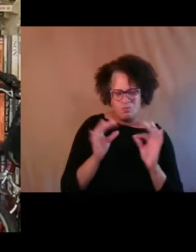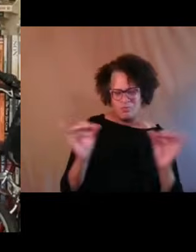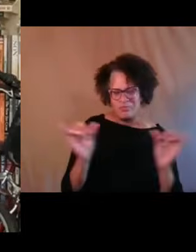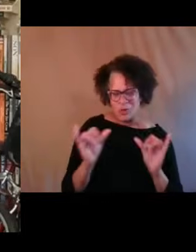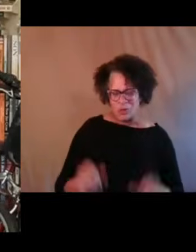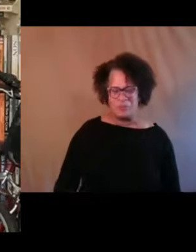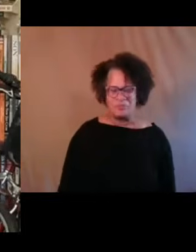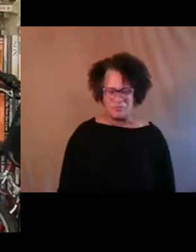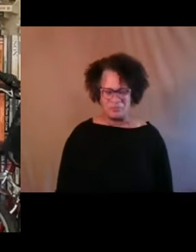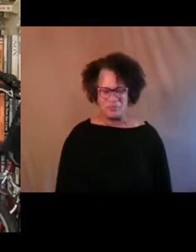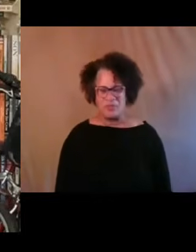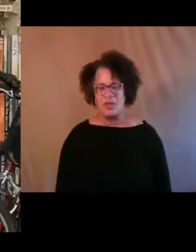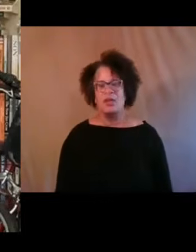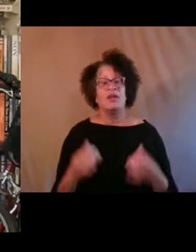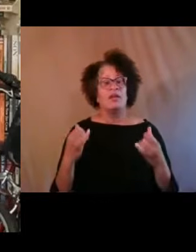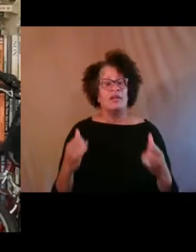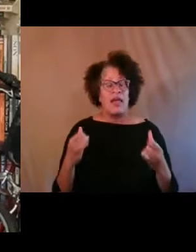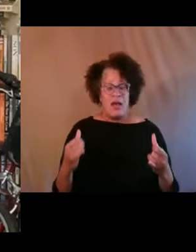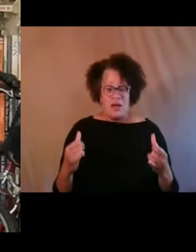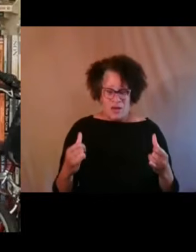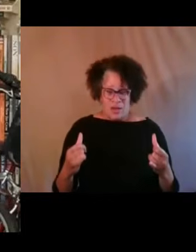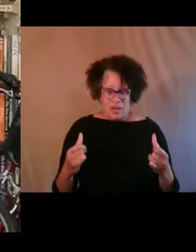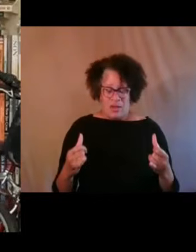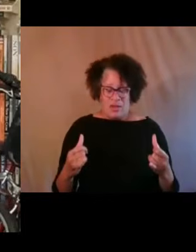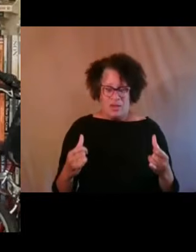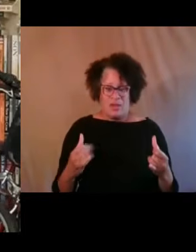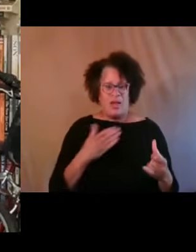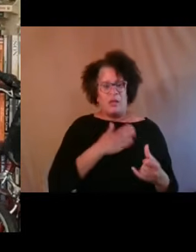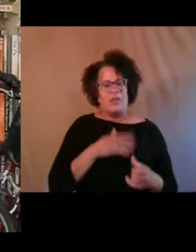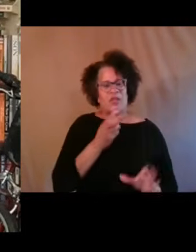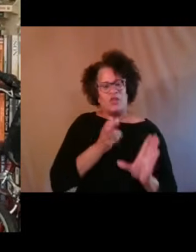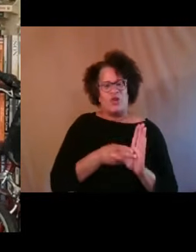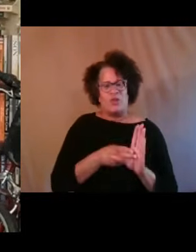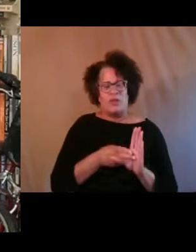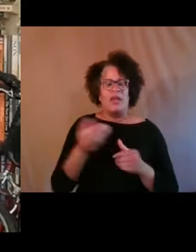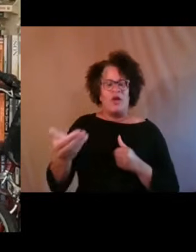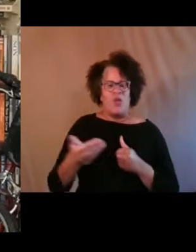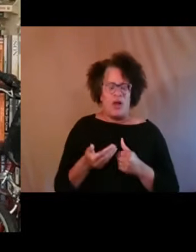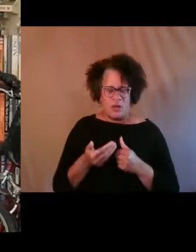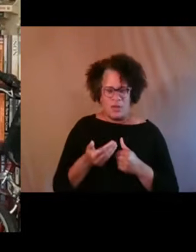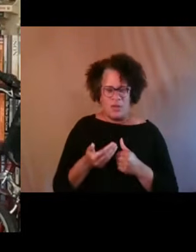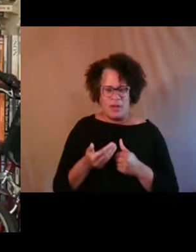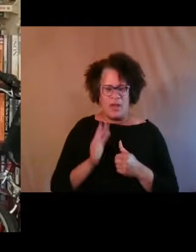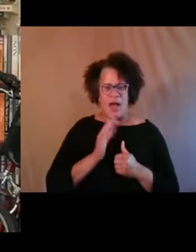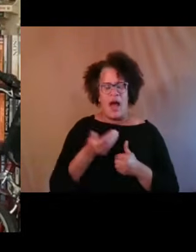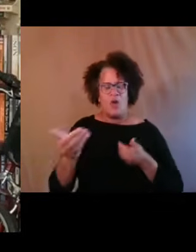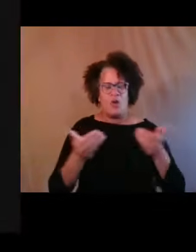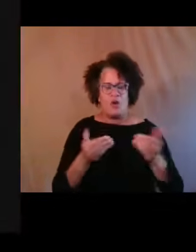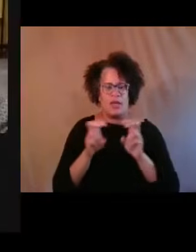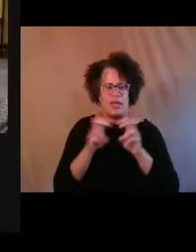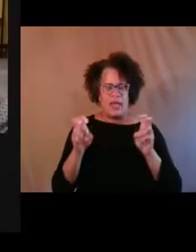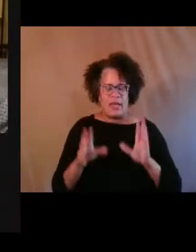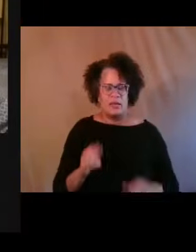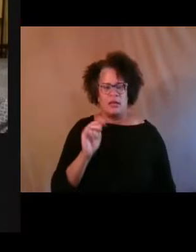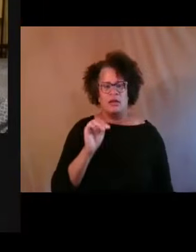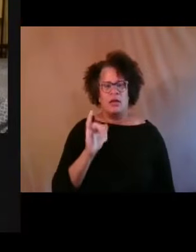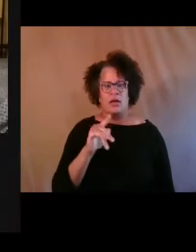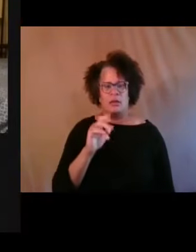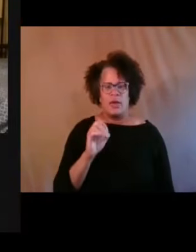So without further ado, please join me in welcoming our guests. Mike Ishii, co-chair,